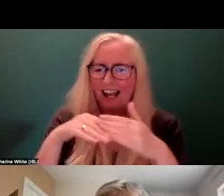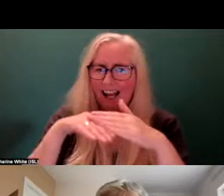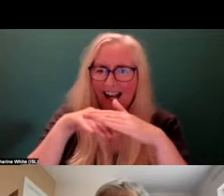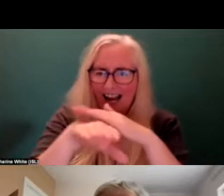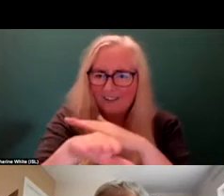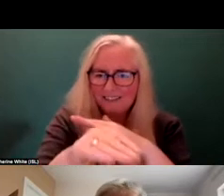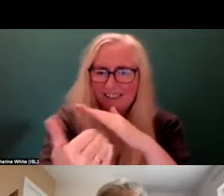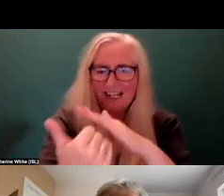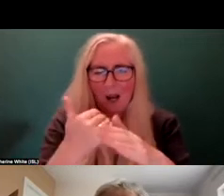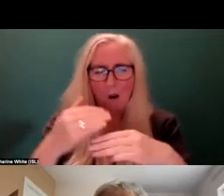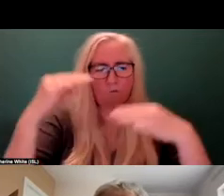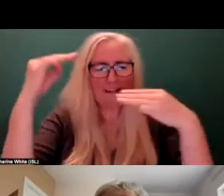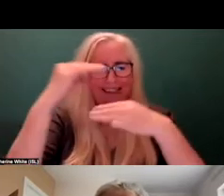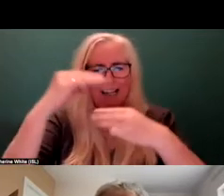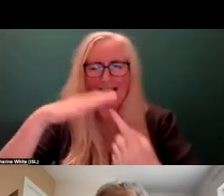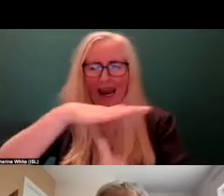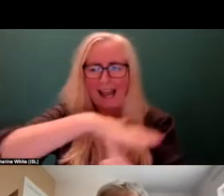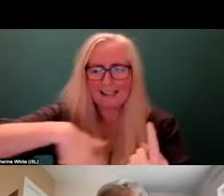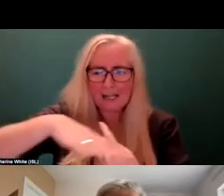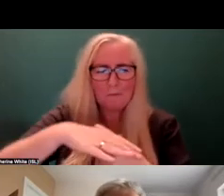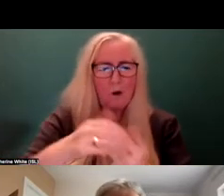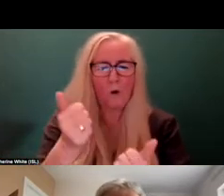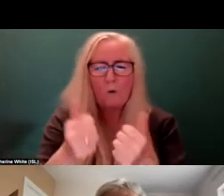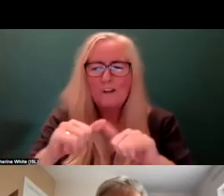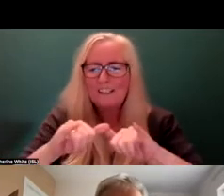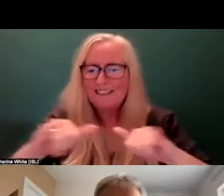winter gardens and some of the kind of protected landscaping and courtyarding.